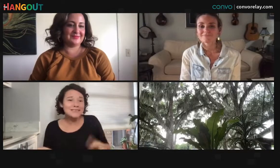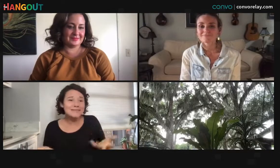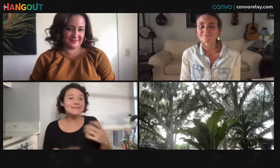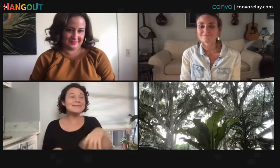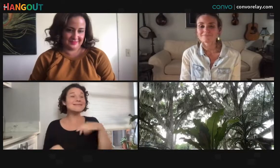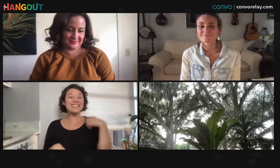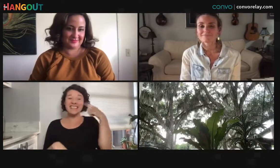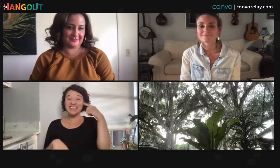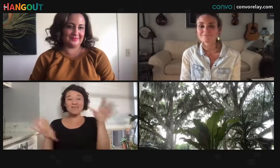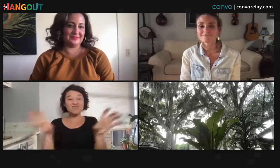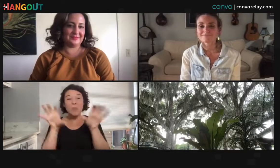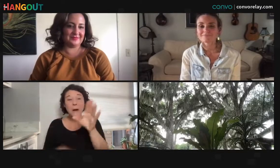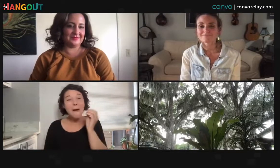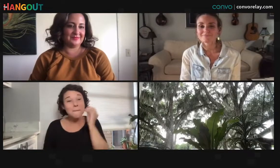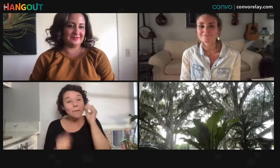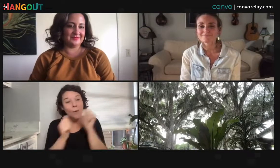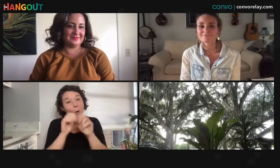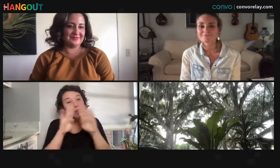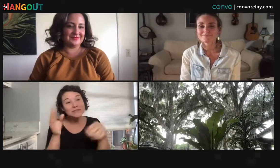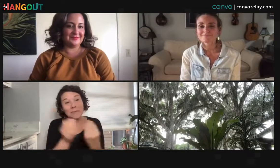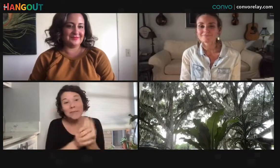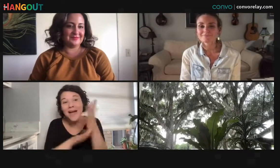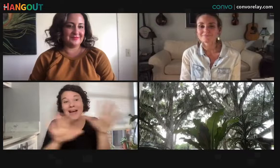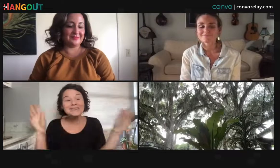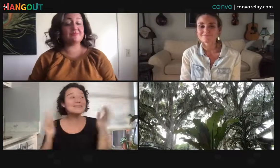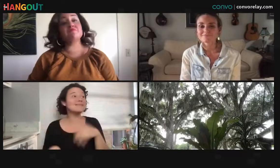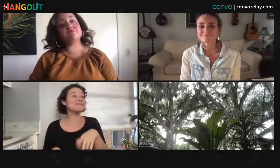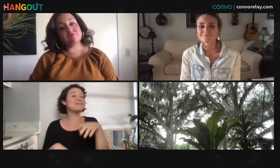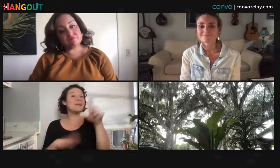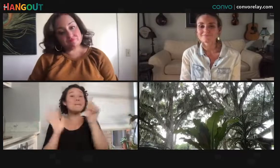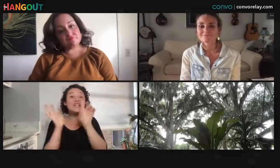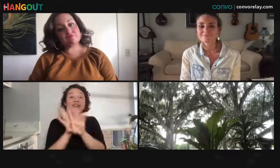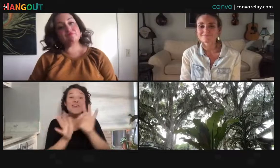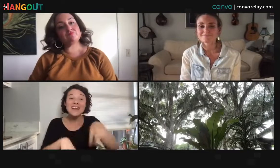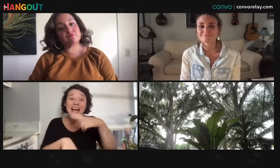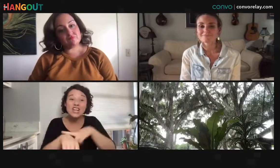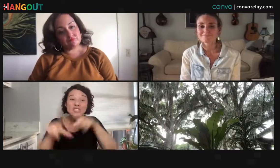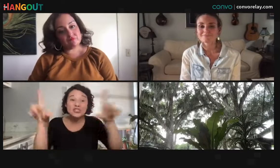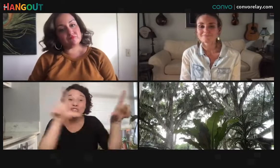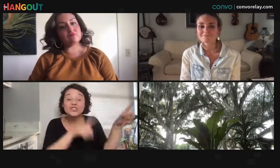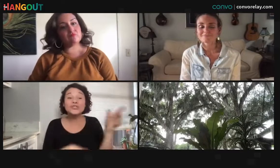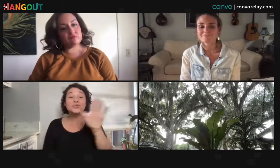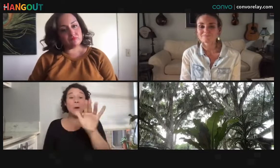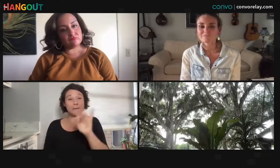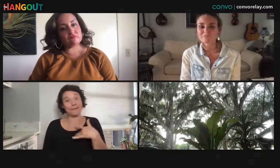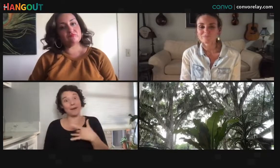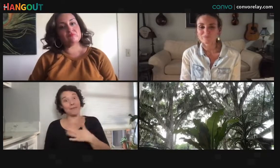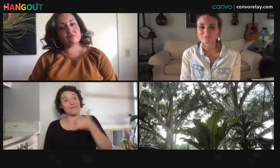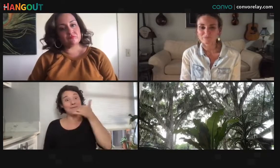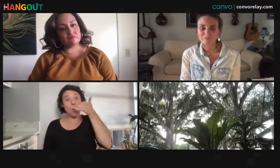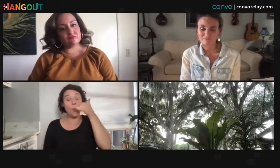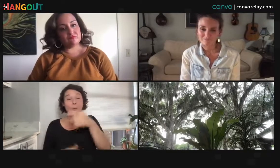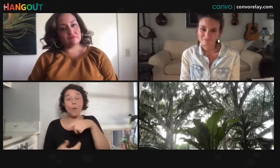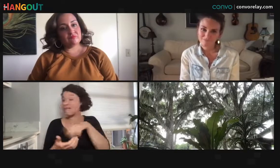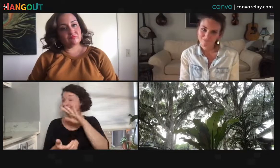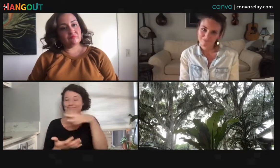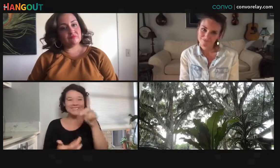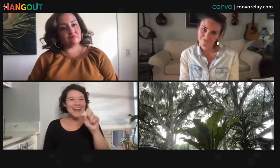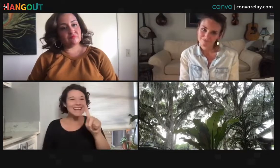the real experience but there are still some advantages from gazing upon it with your brain and i also think that you can decorate your home with house plants you